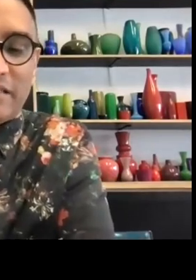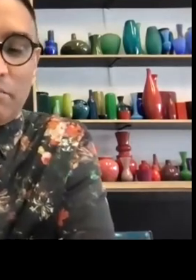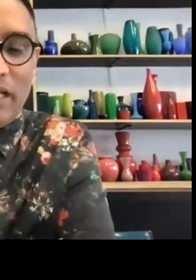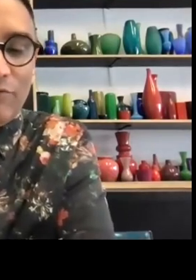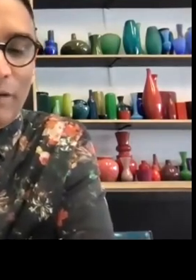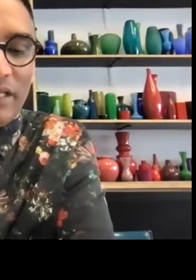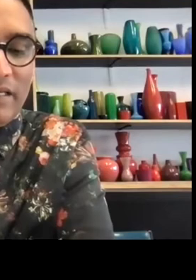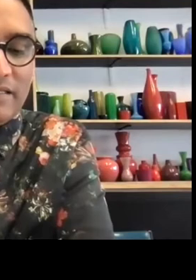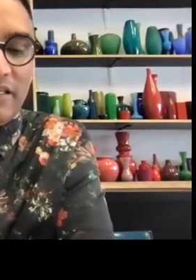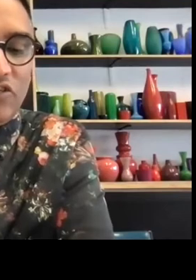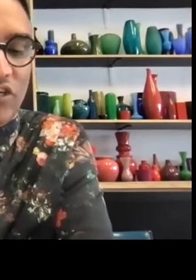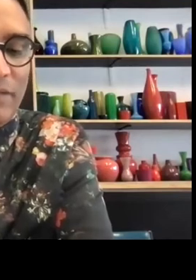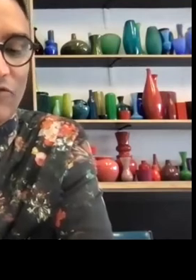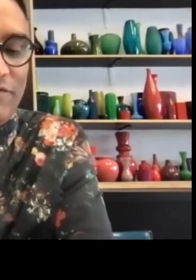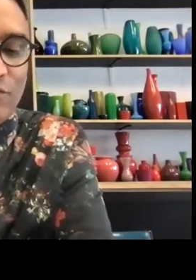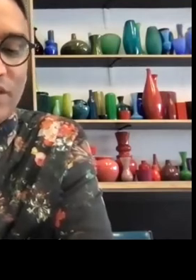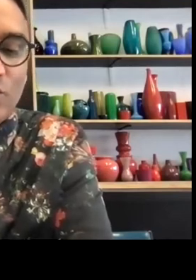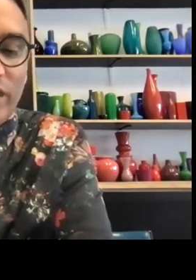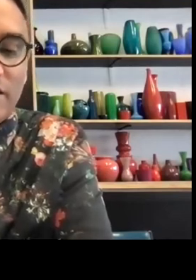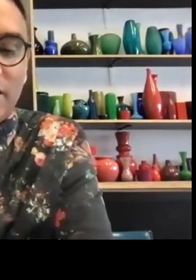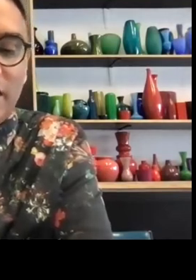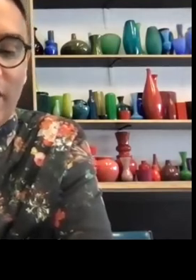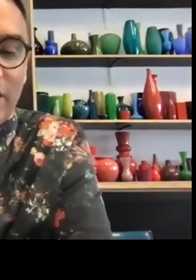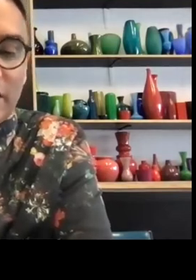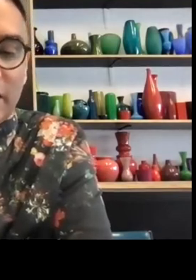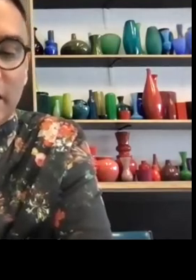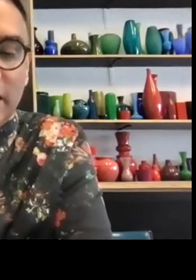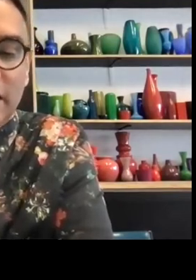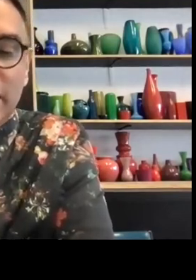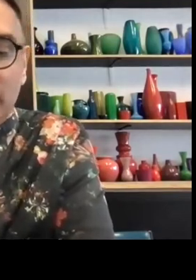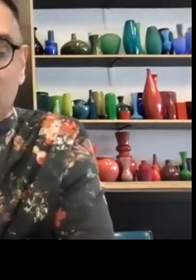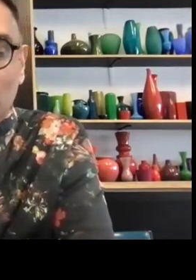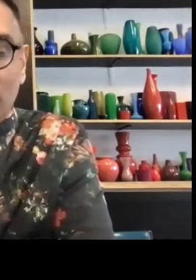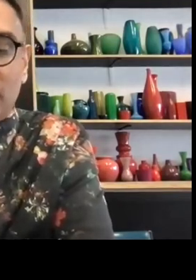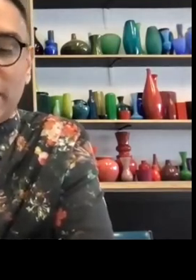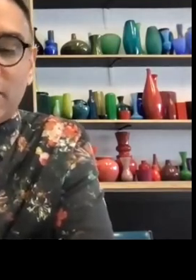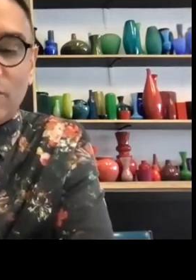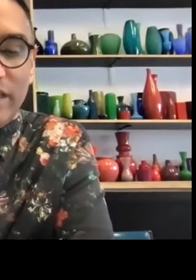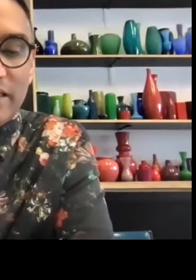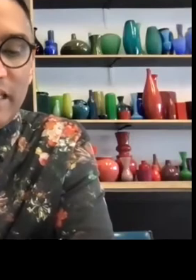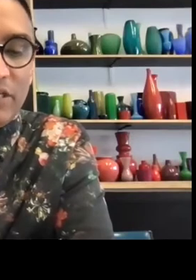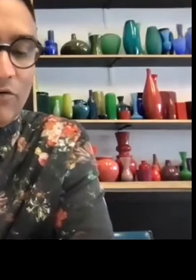blunt replicas and documentary films as witnesses and evidence nina's work seeks to re-examine grand